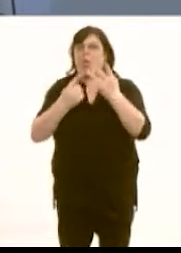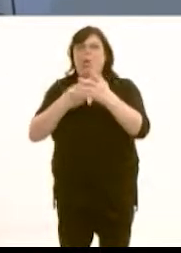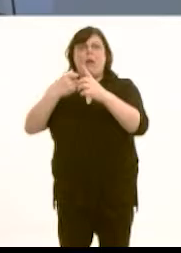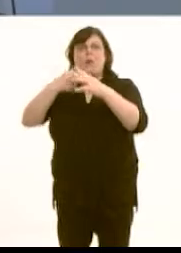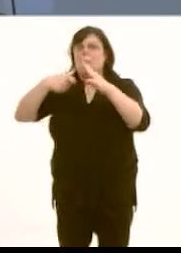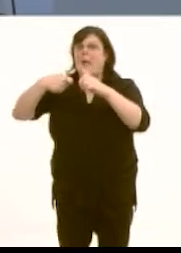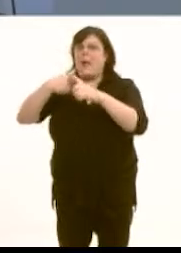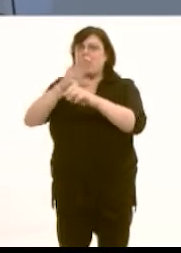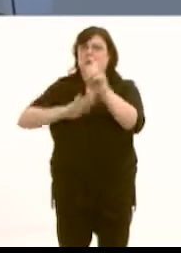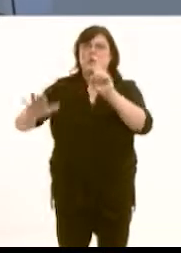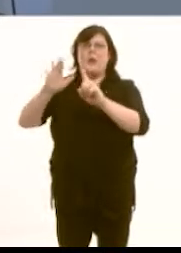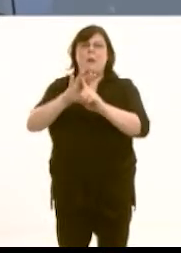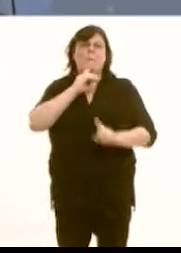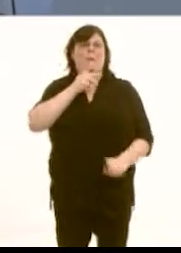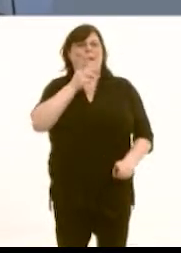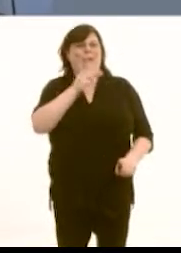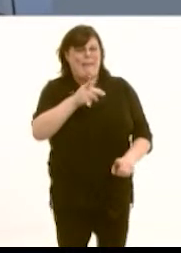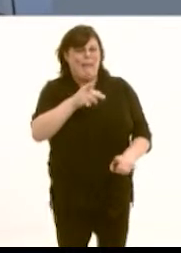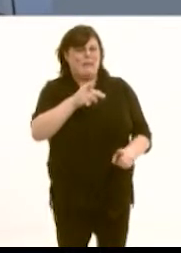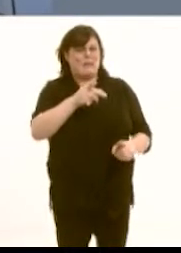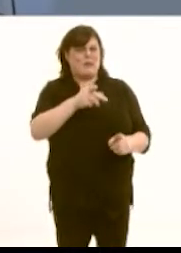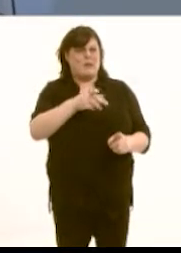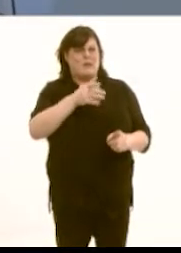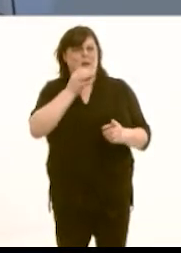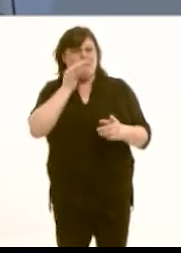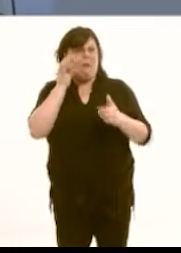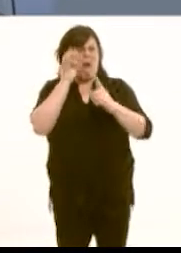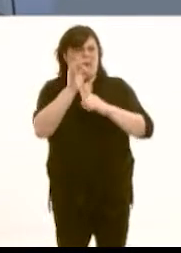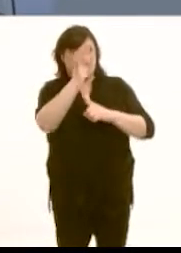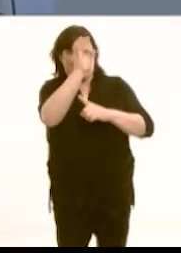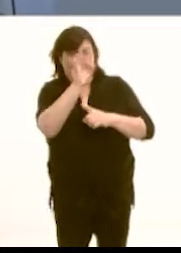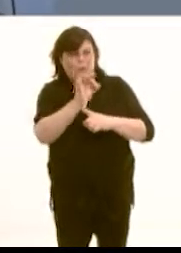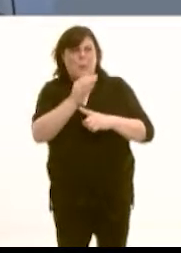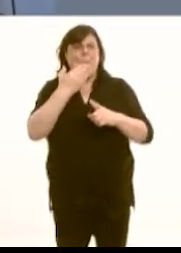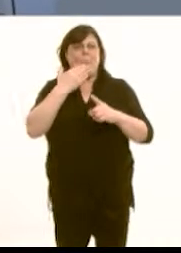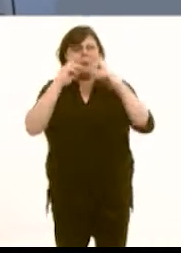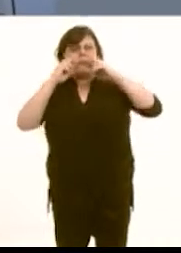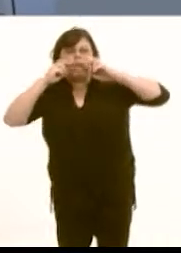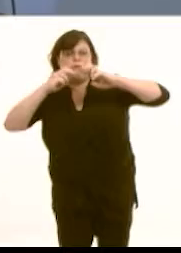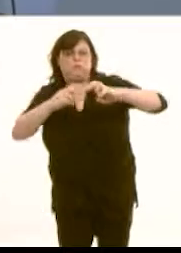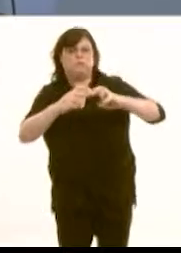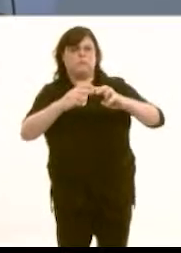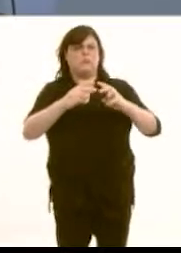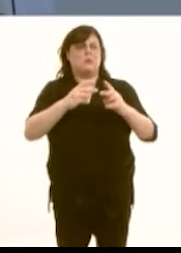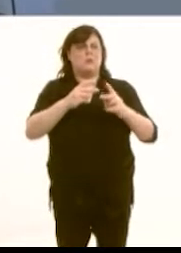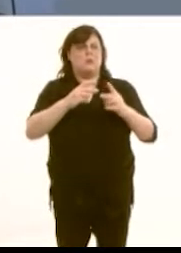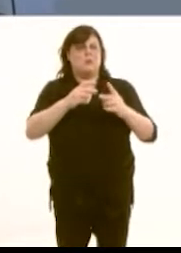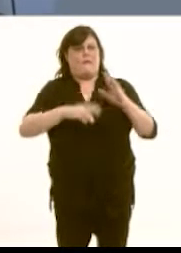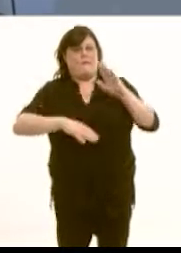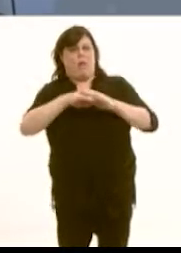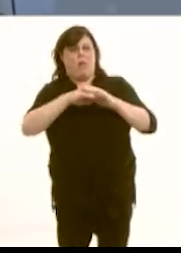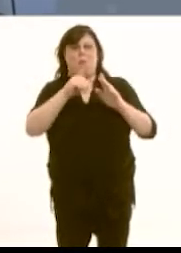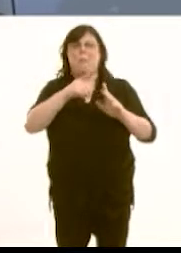But, again, you decline the opportunity to instigate an independent inquiry that could potentially look into these areas.